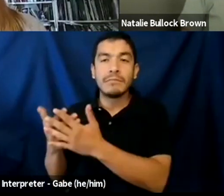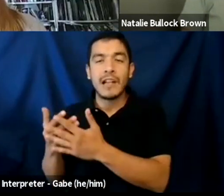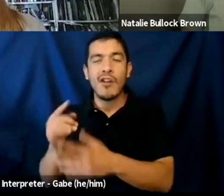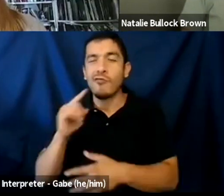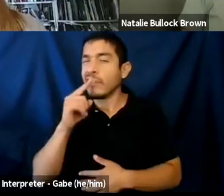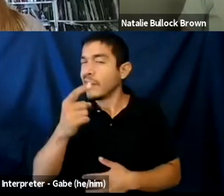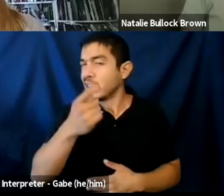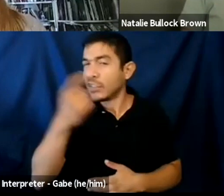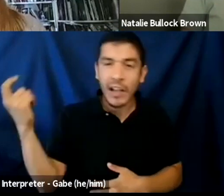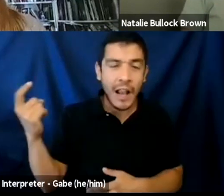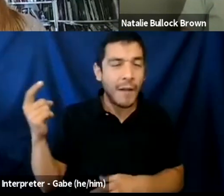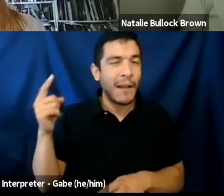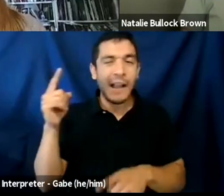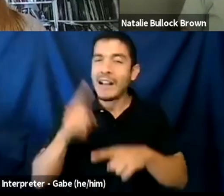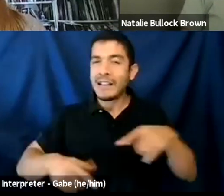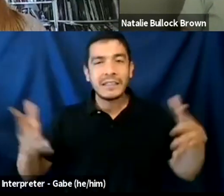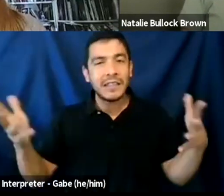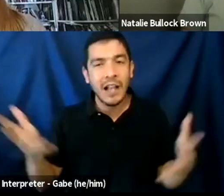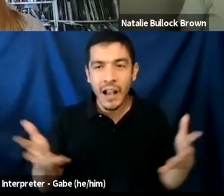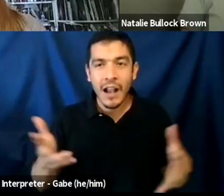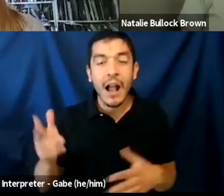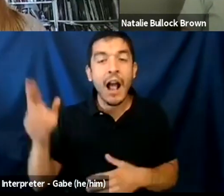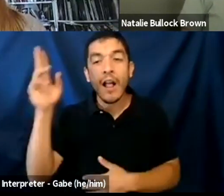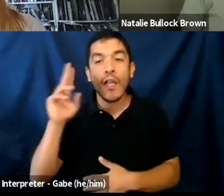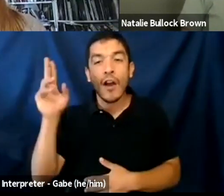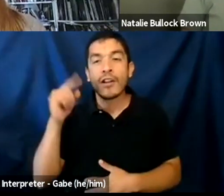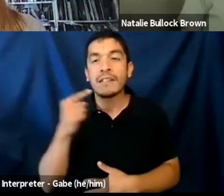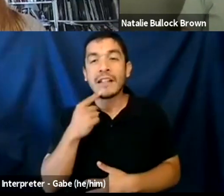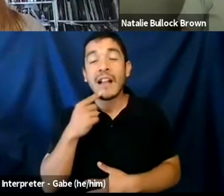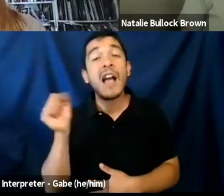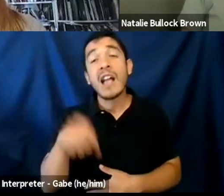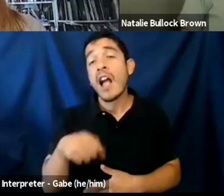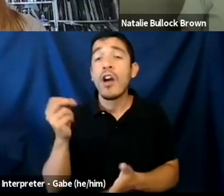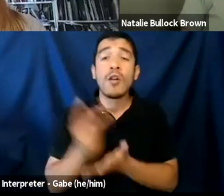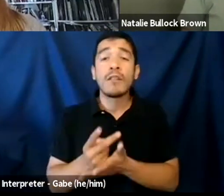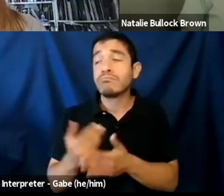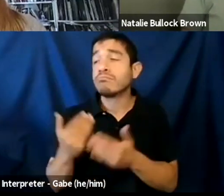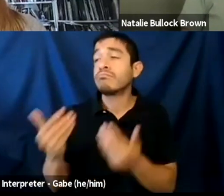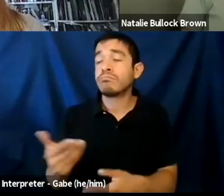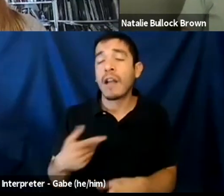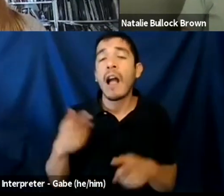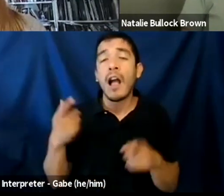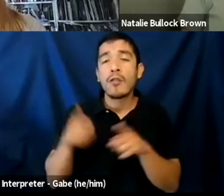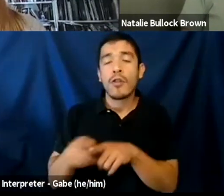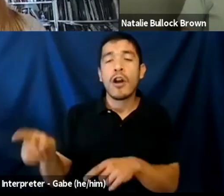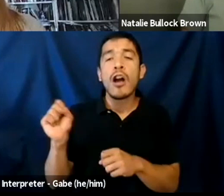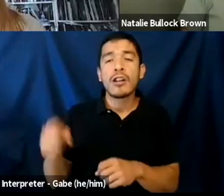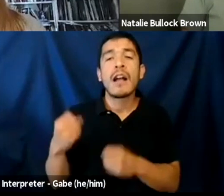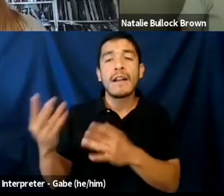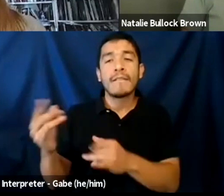could barely speak. Like the uncle is saying, "Yes, okay. "I agree that she can give the interview."